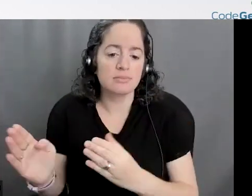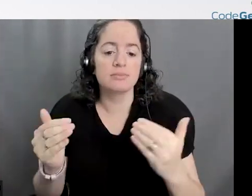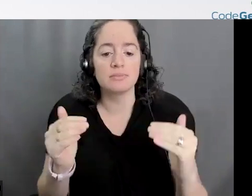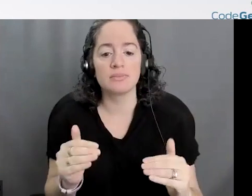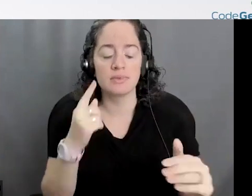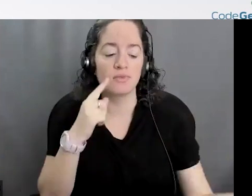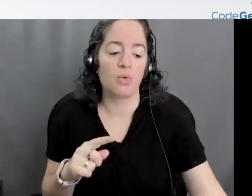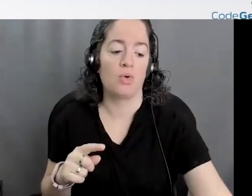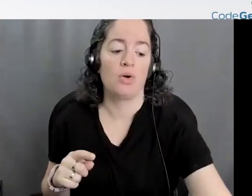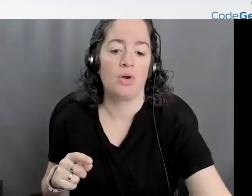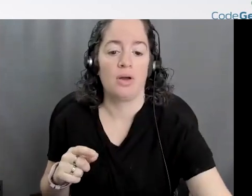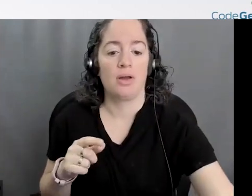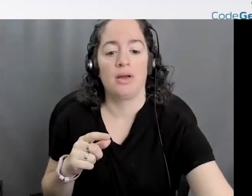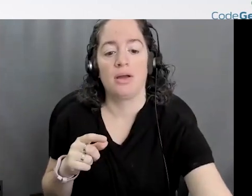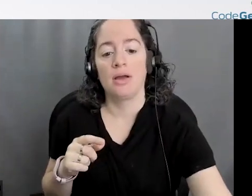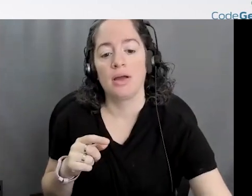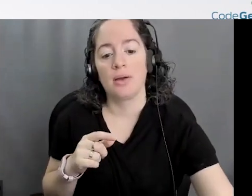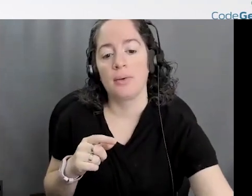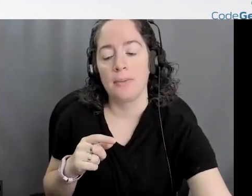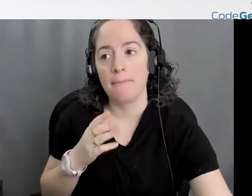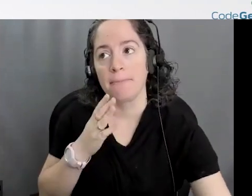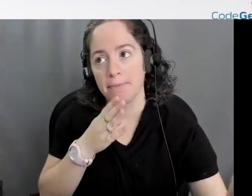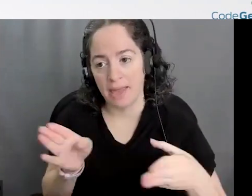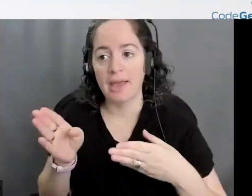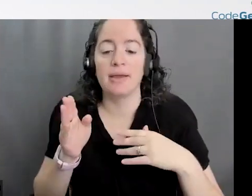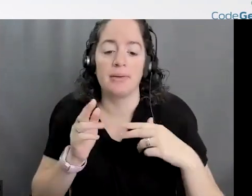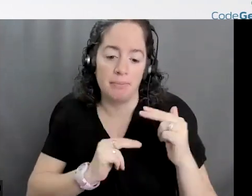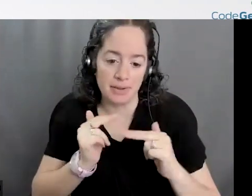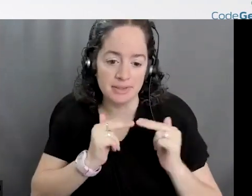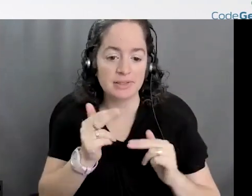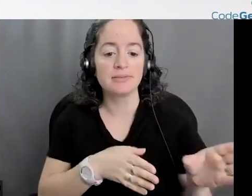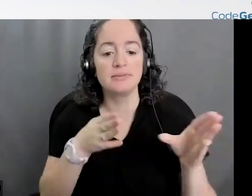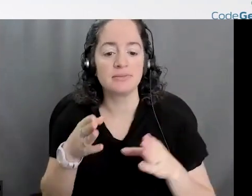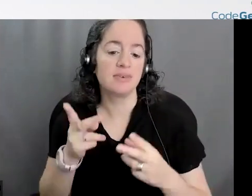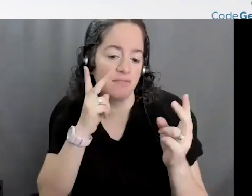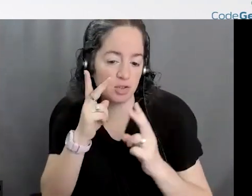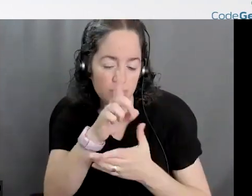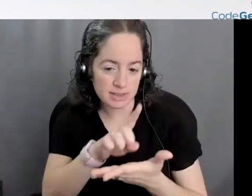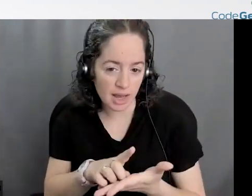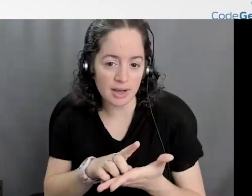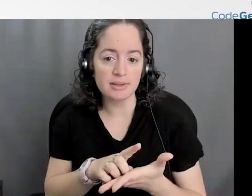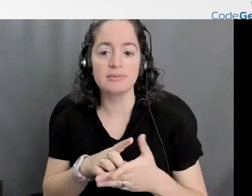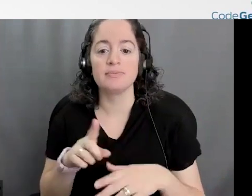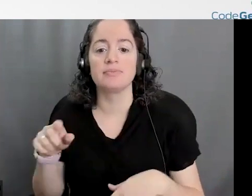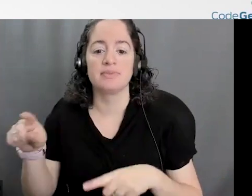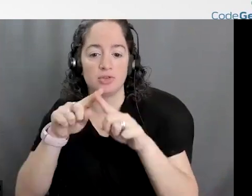including interaction design for screen readers, meaning how the screen readers are interacting with the website,